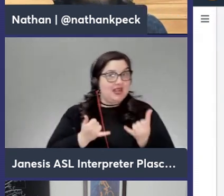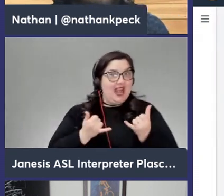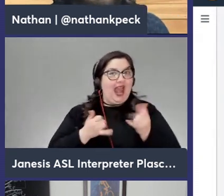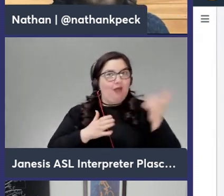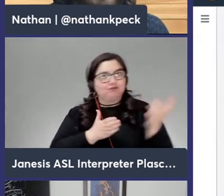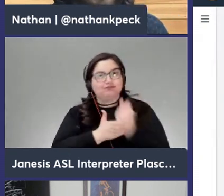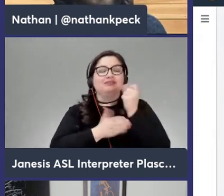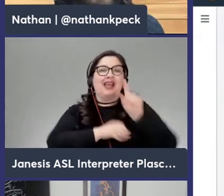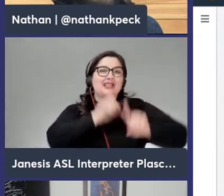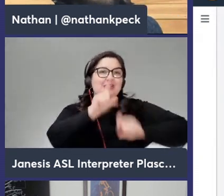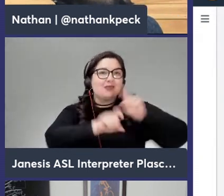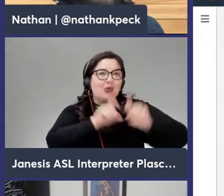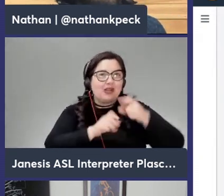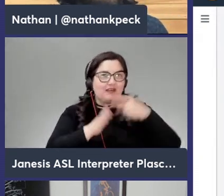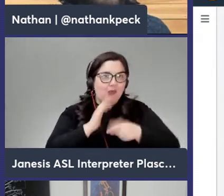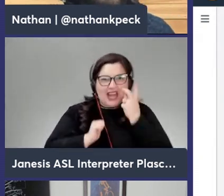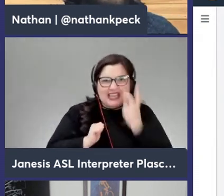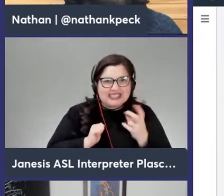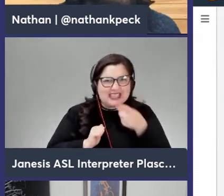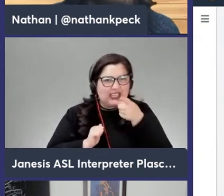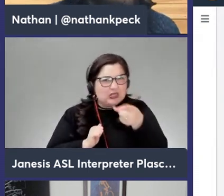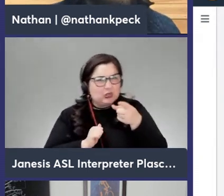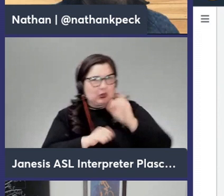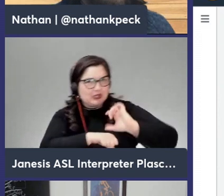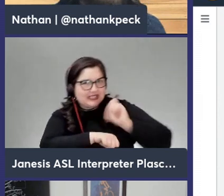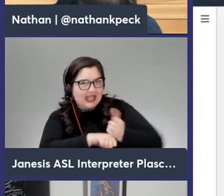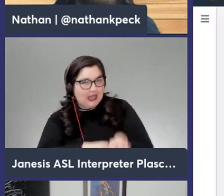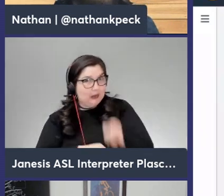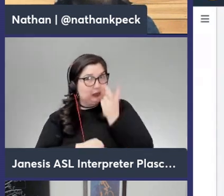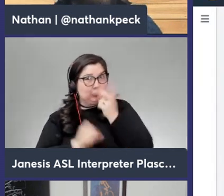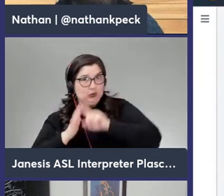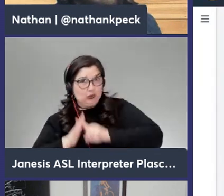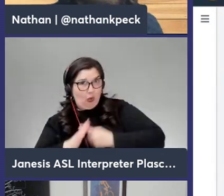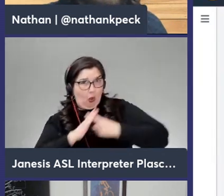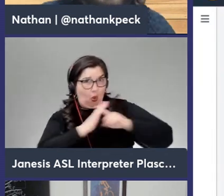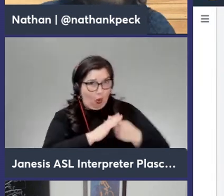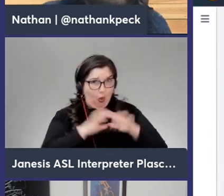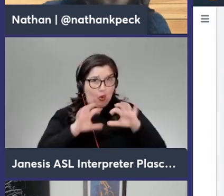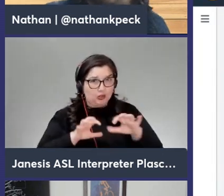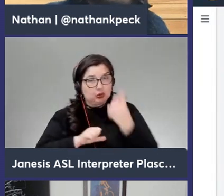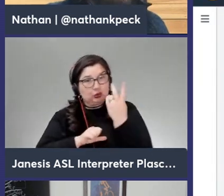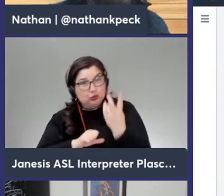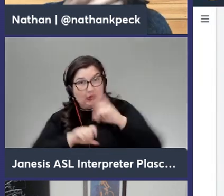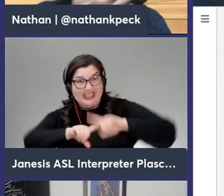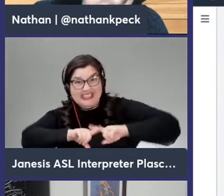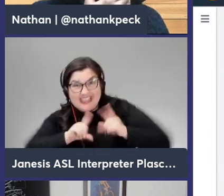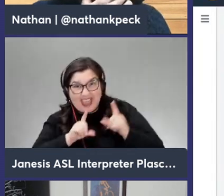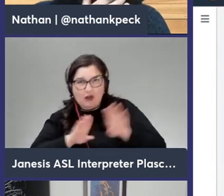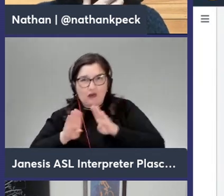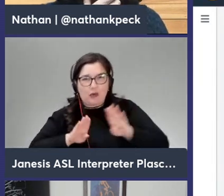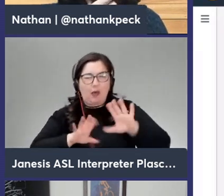So I saw you set up two Origins there and you set up two different behaviors. So let me make sure I understood this correctly.